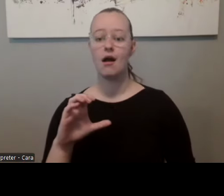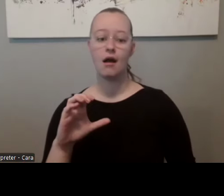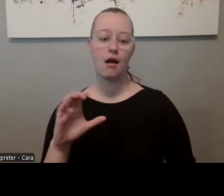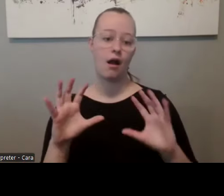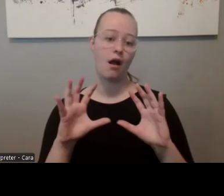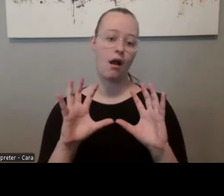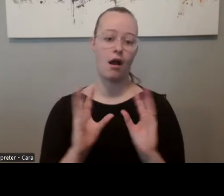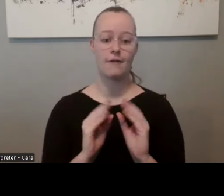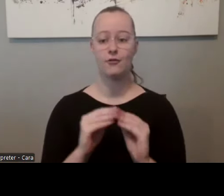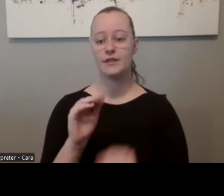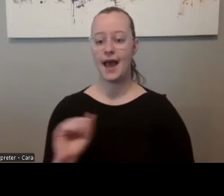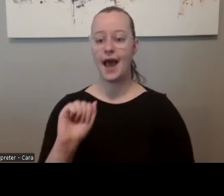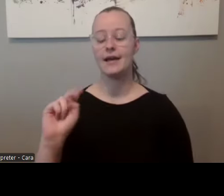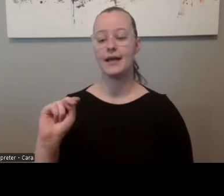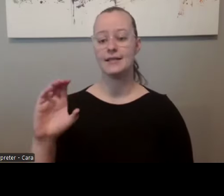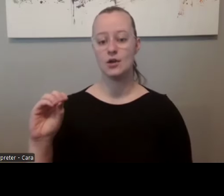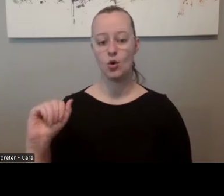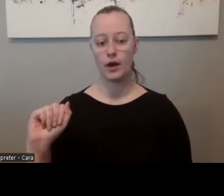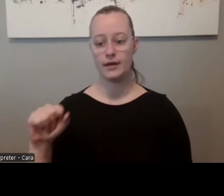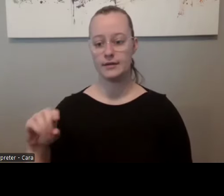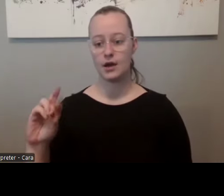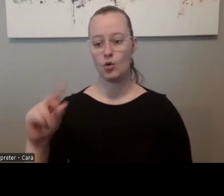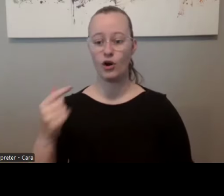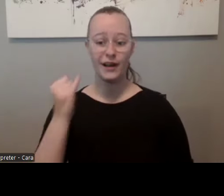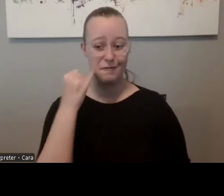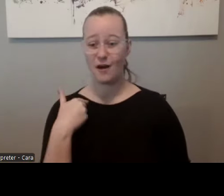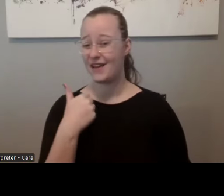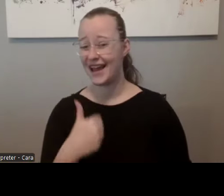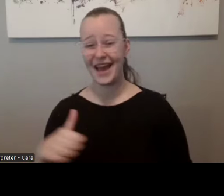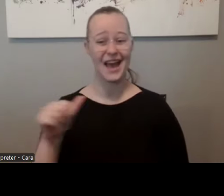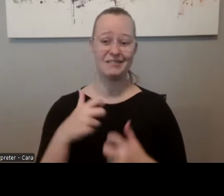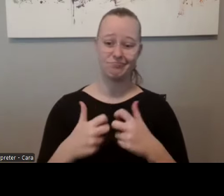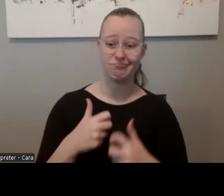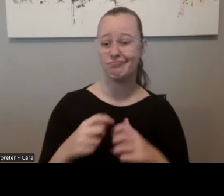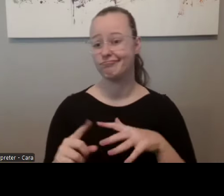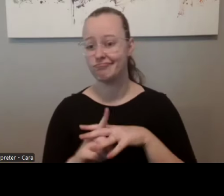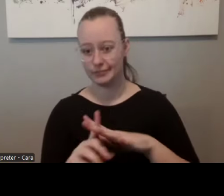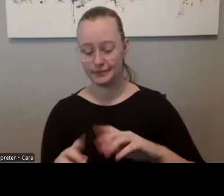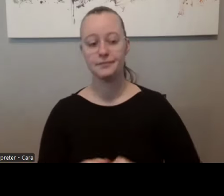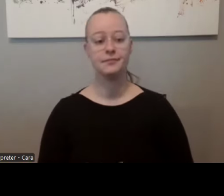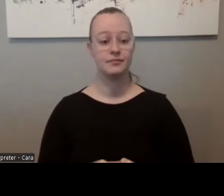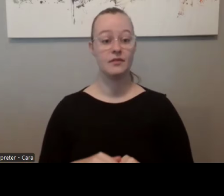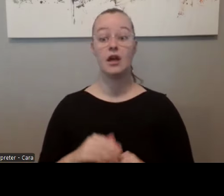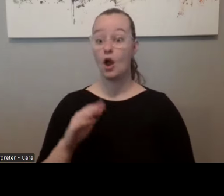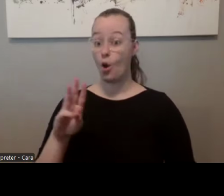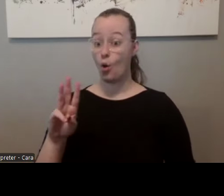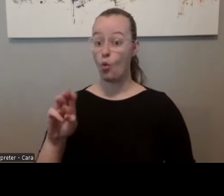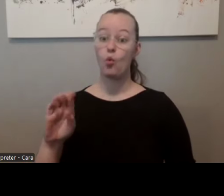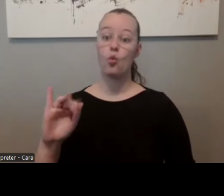during the webinar. Finally, the webinar will be recorded and a copy of the slides will be available after the webinar.